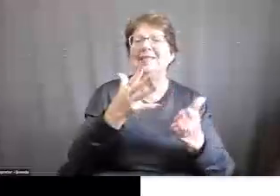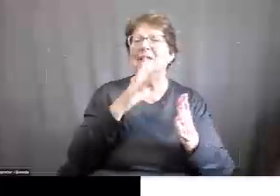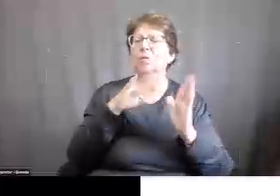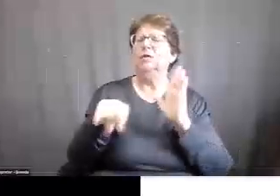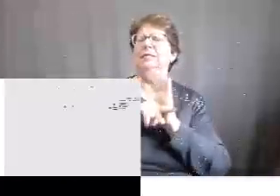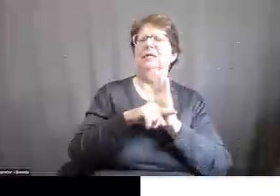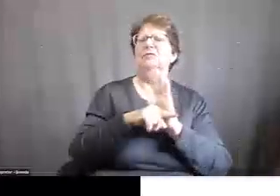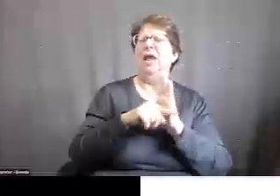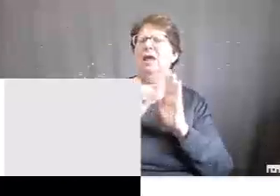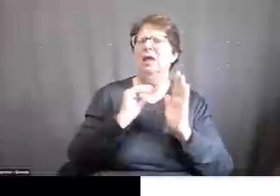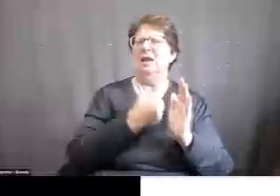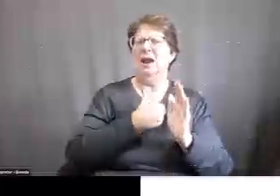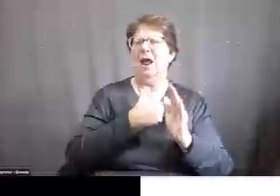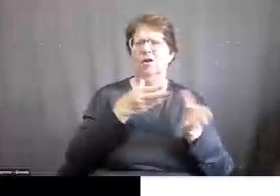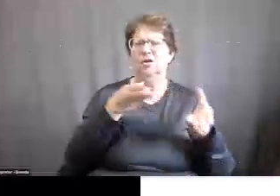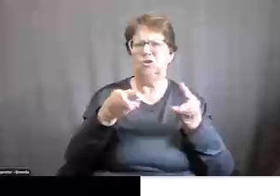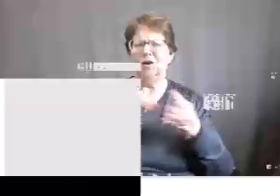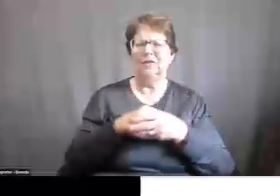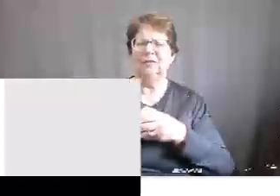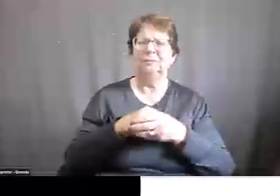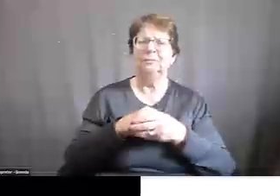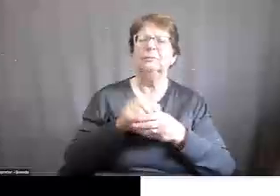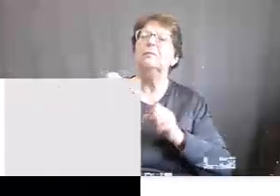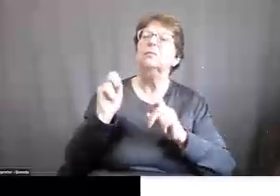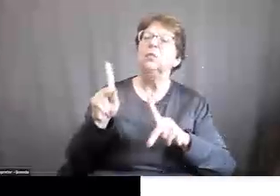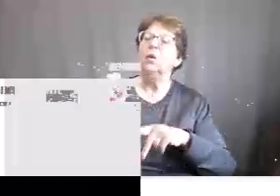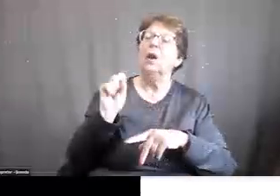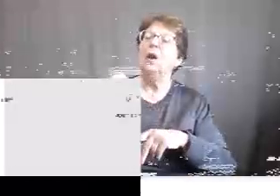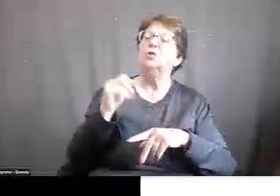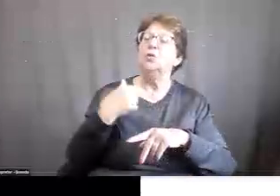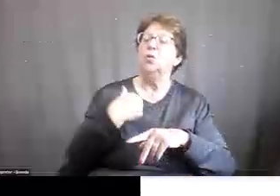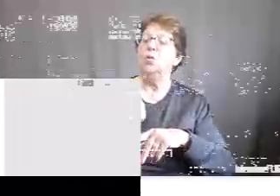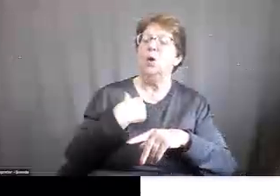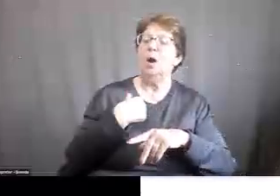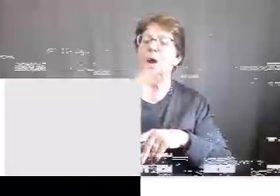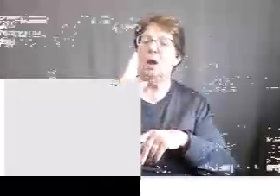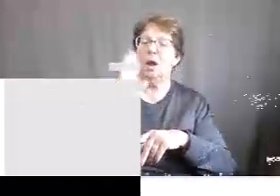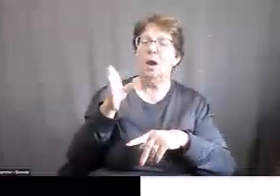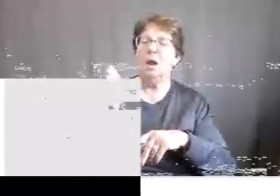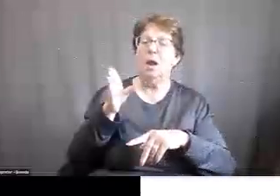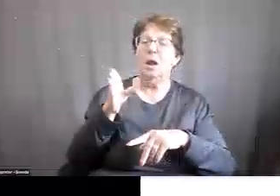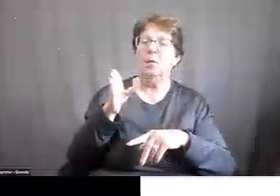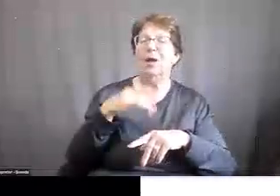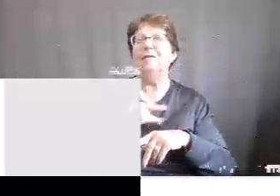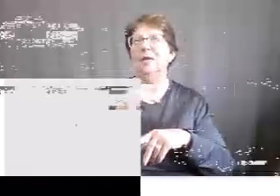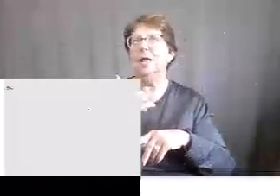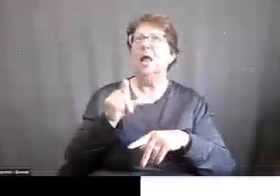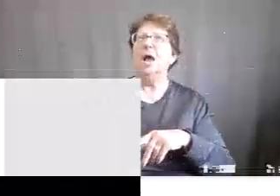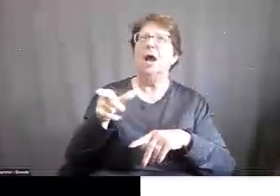Boardroom: And so, I'm going to… I feel like you have inferred that…